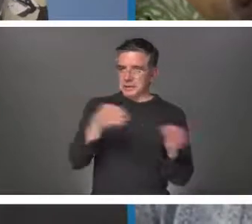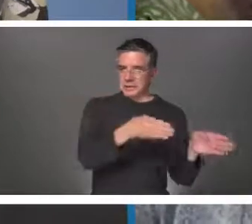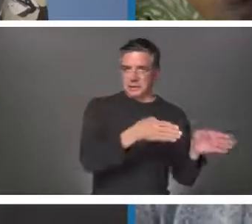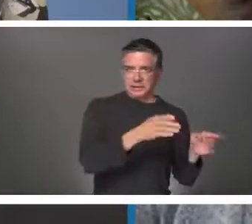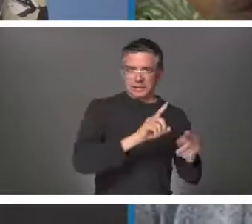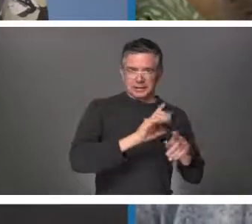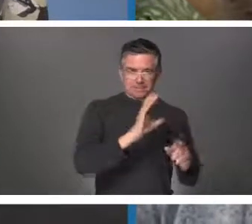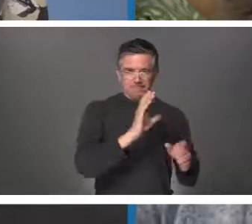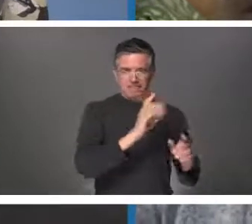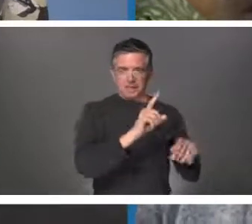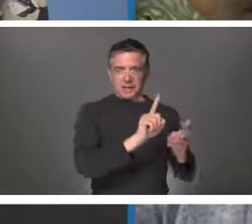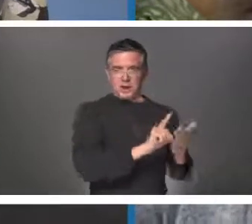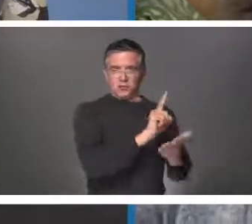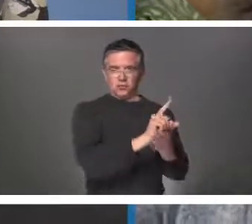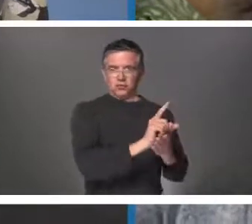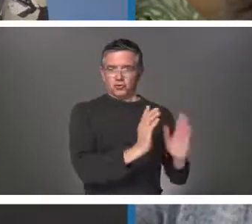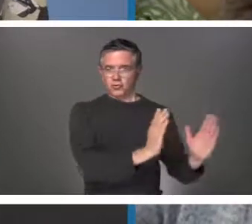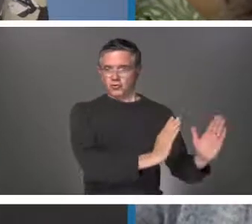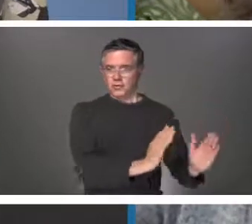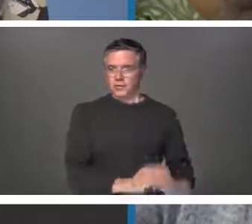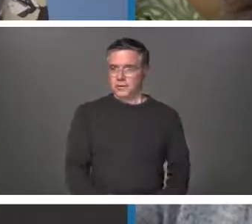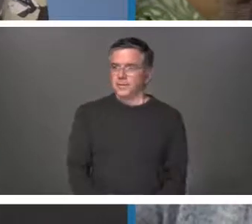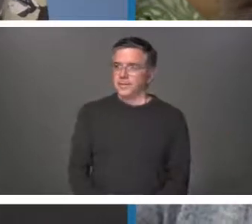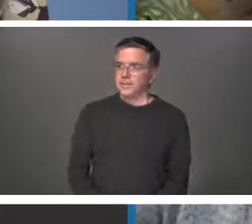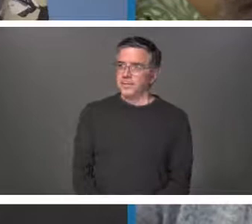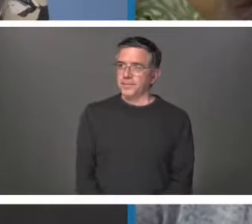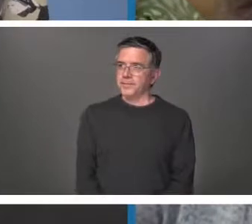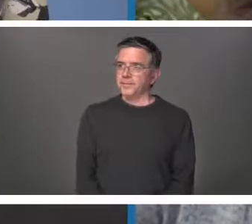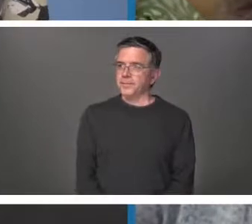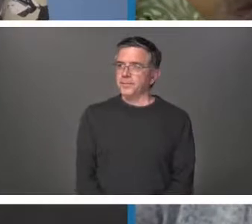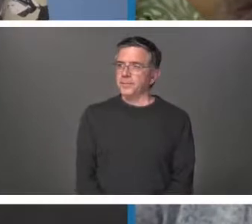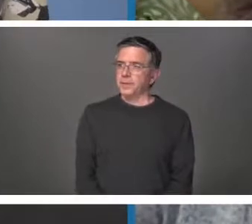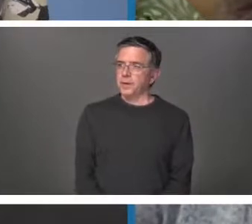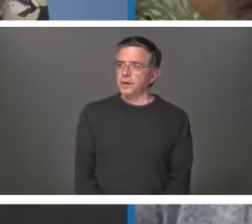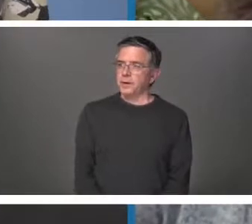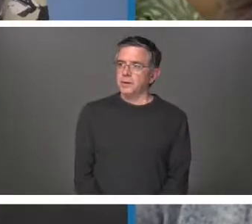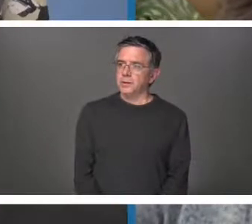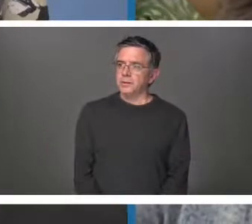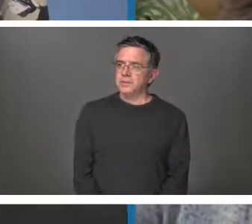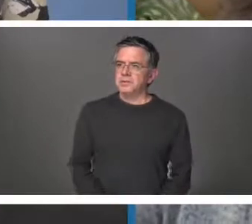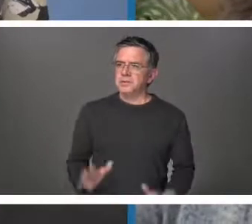The other thing that comes to mind is like we're really good at speaking,